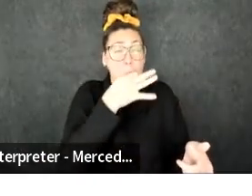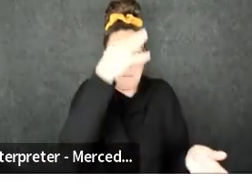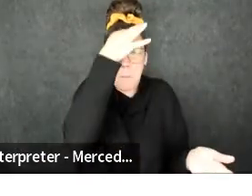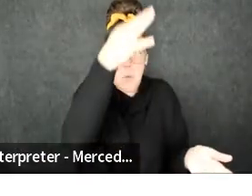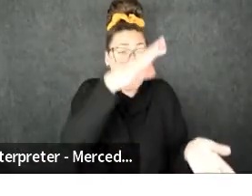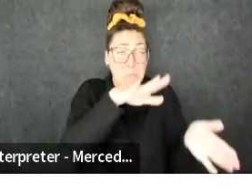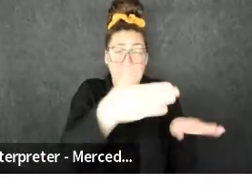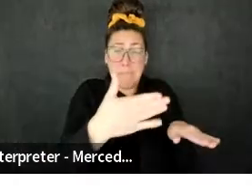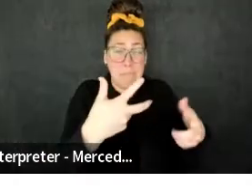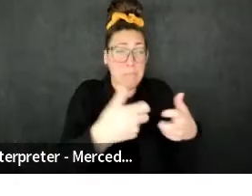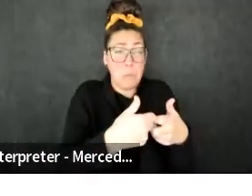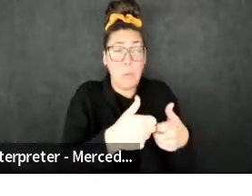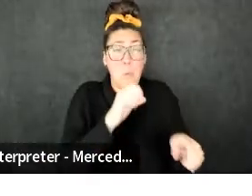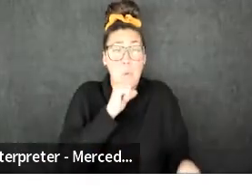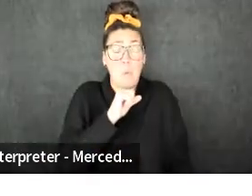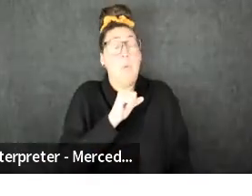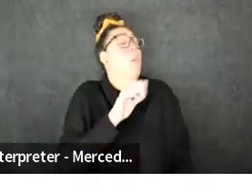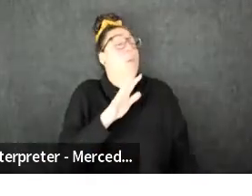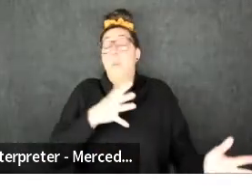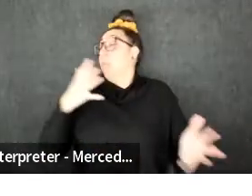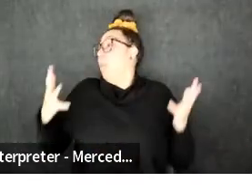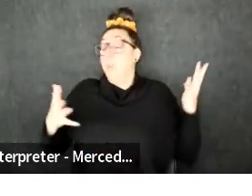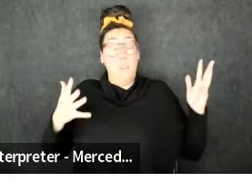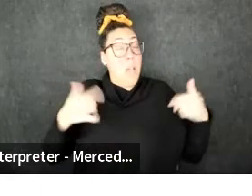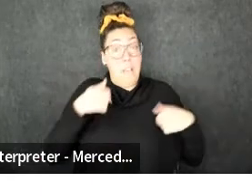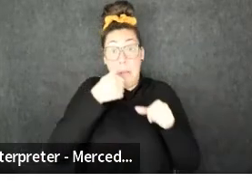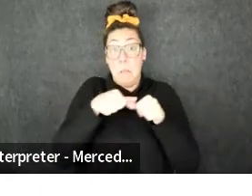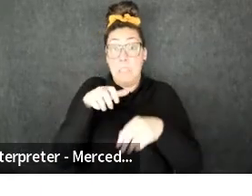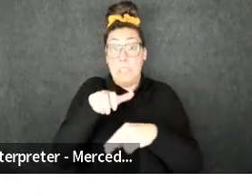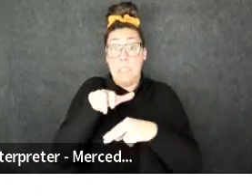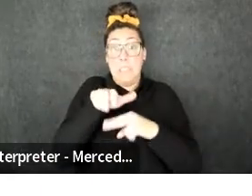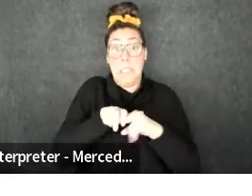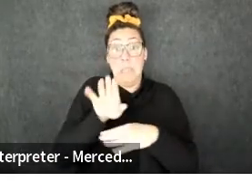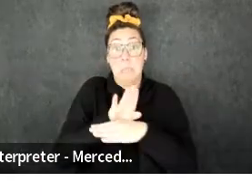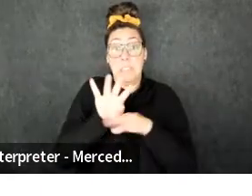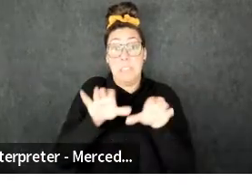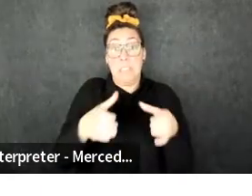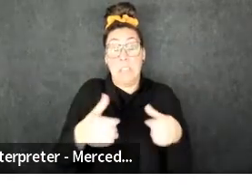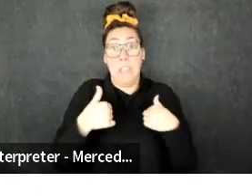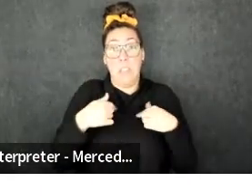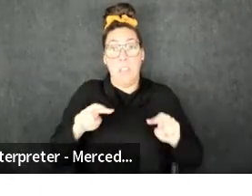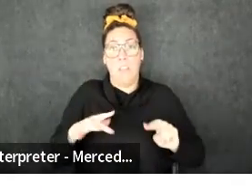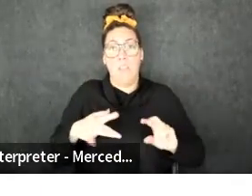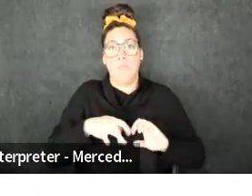And I remember being a student and sitting in my business class, but now that my hope is so high